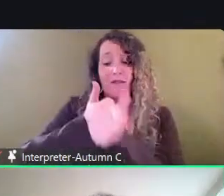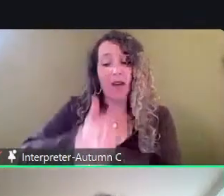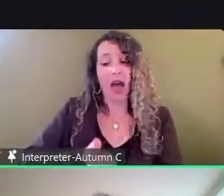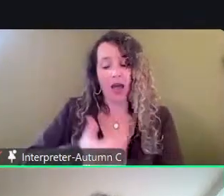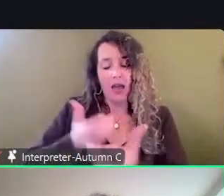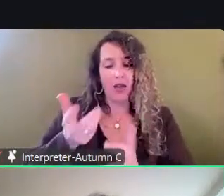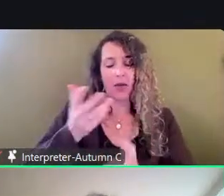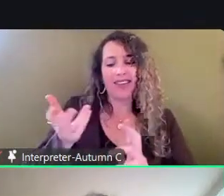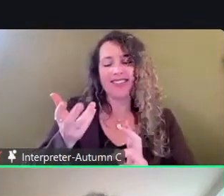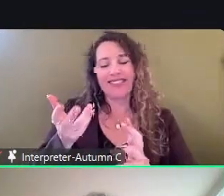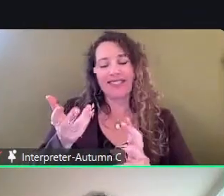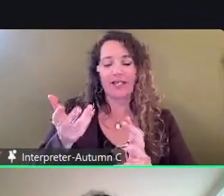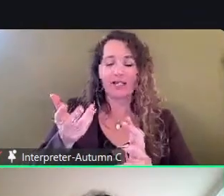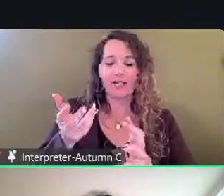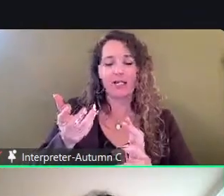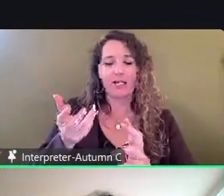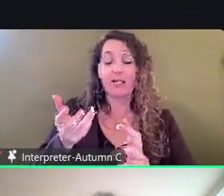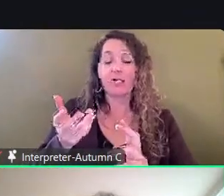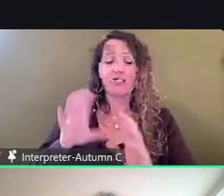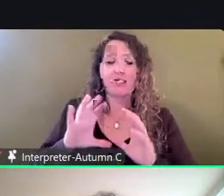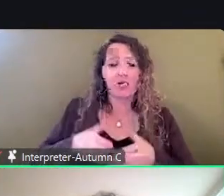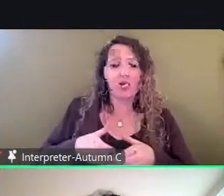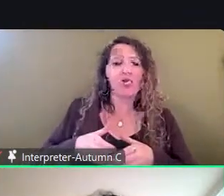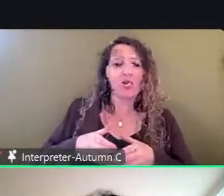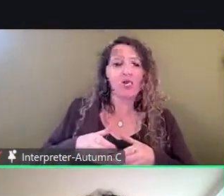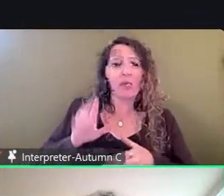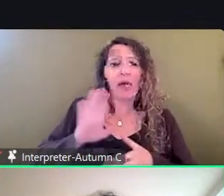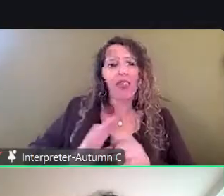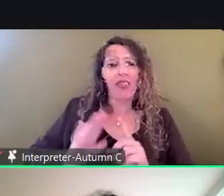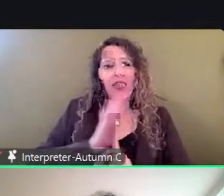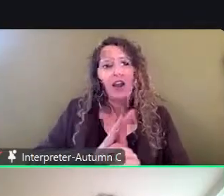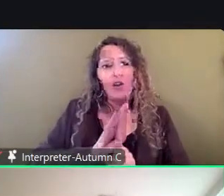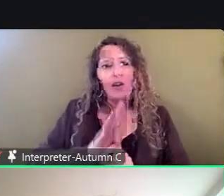little to nothing about the interactions of gender